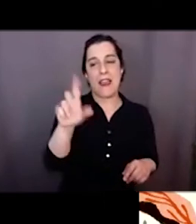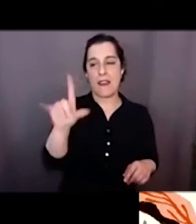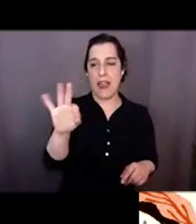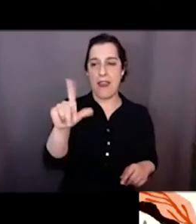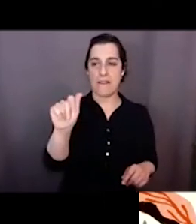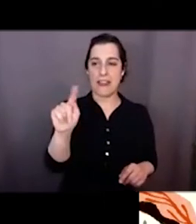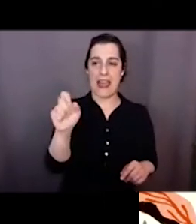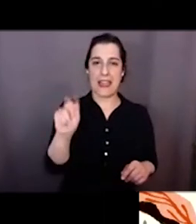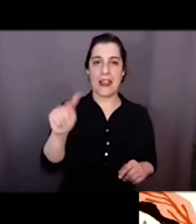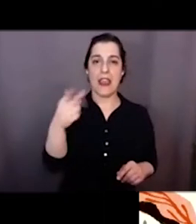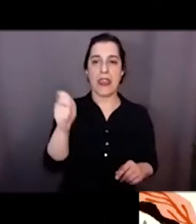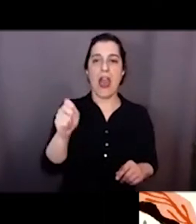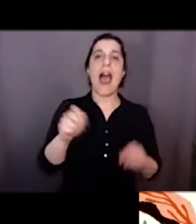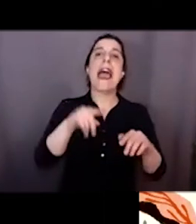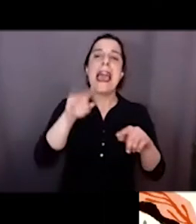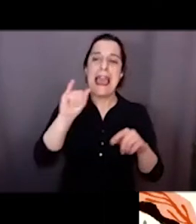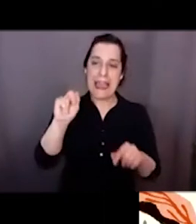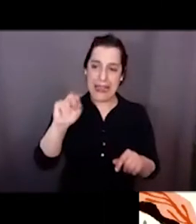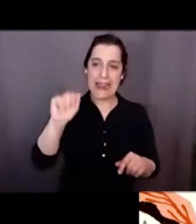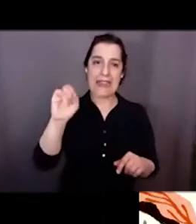20th. And when we get to our Q and, a, I'm going to post all of these links up.